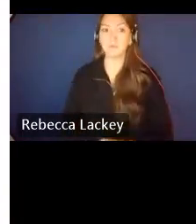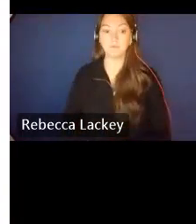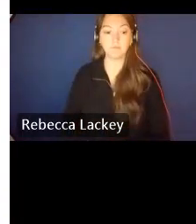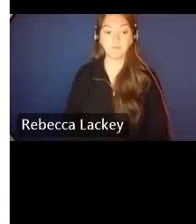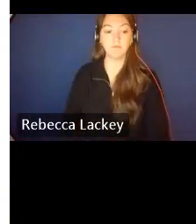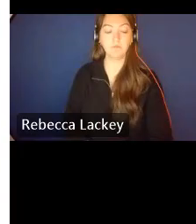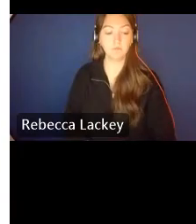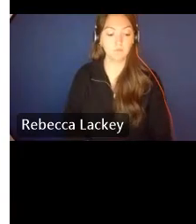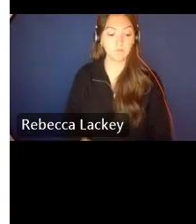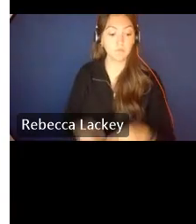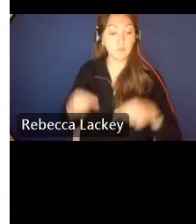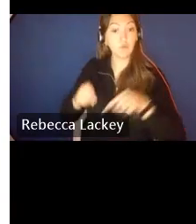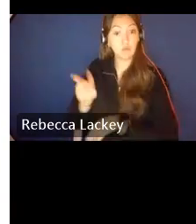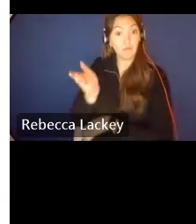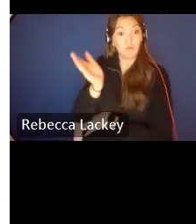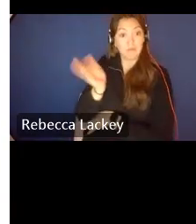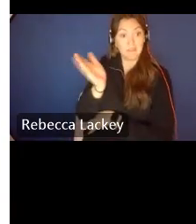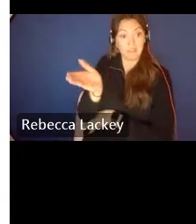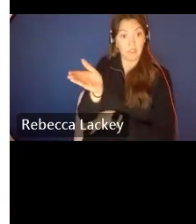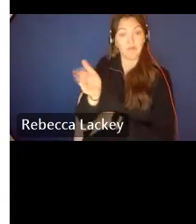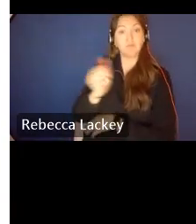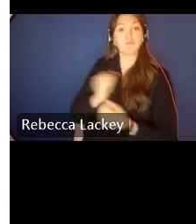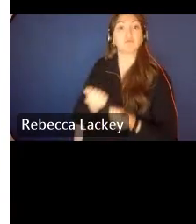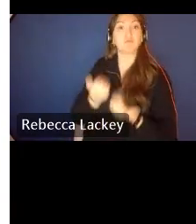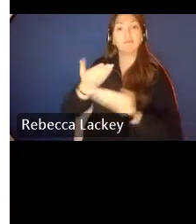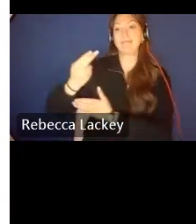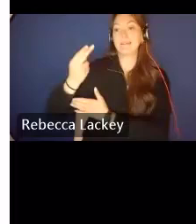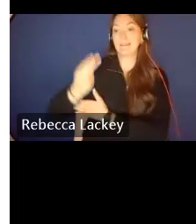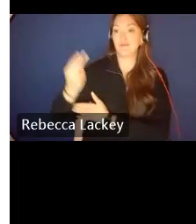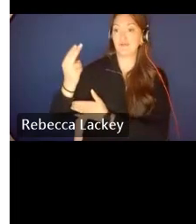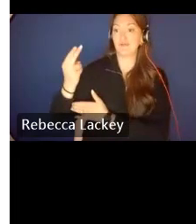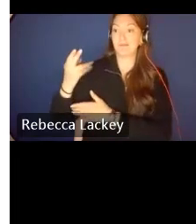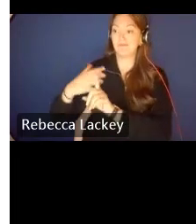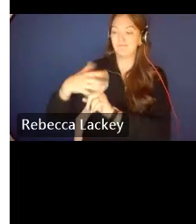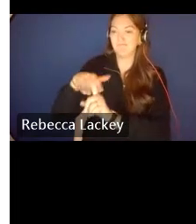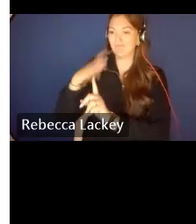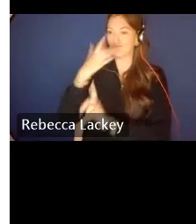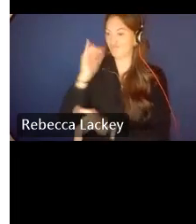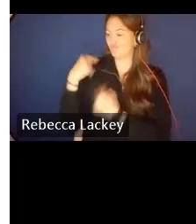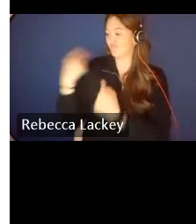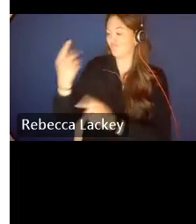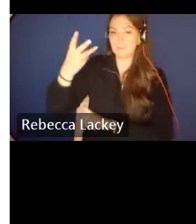During this presentation, we'll provide a history of the bridge condition over the past 6 months,